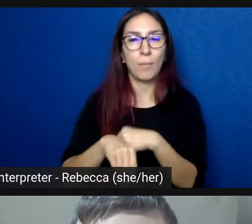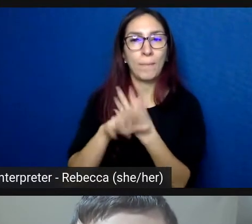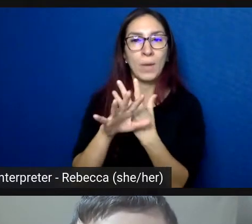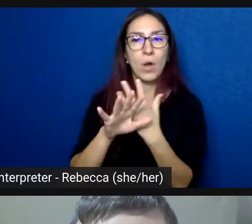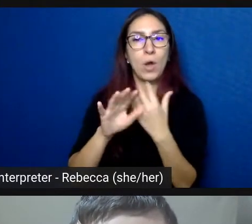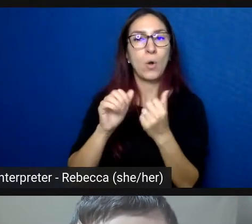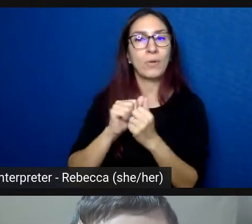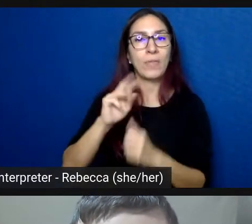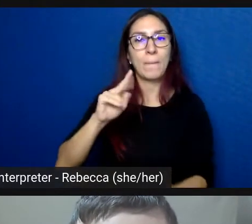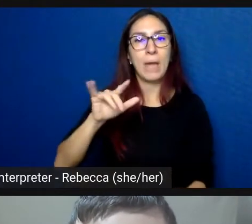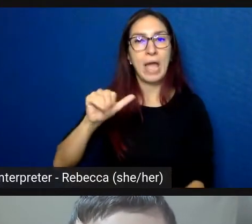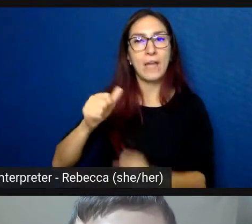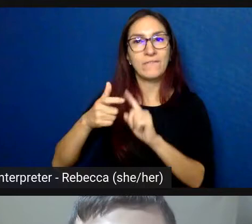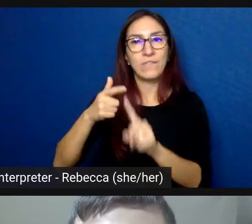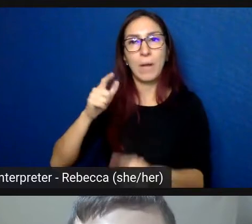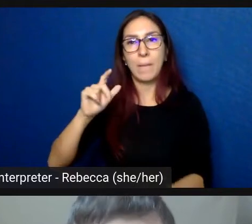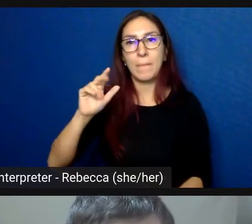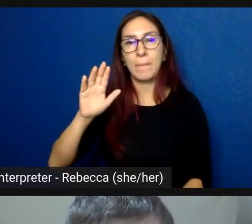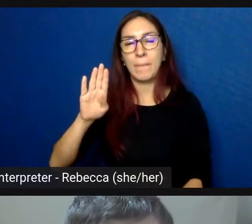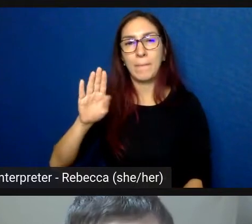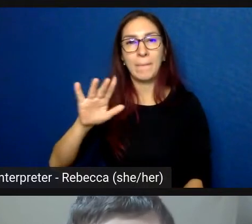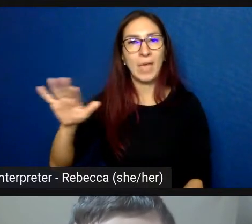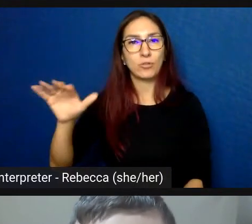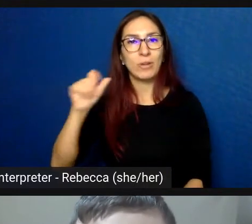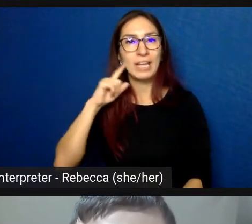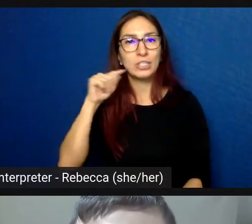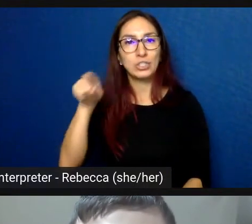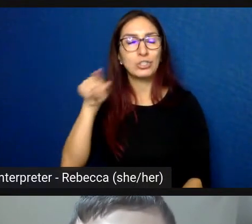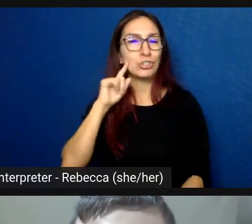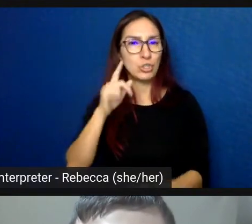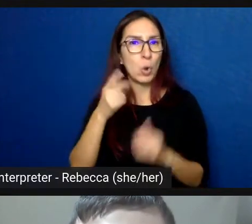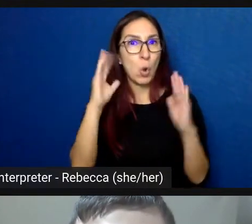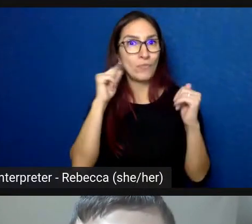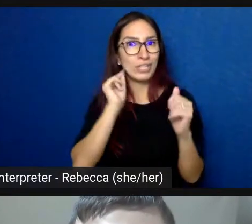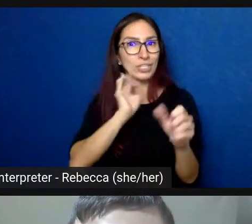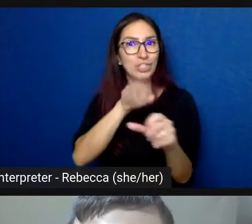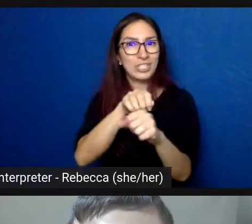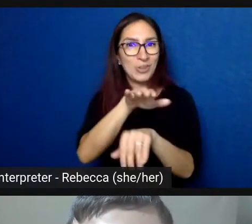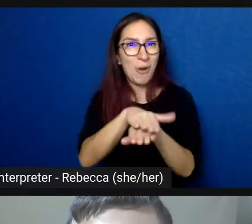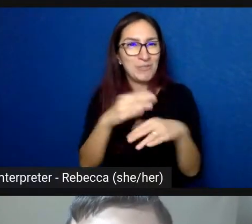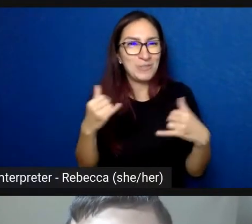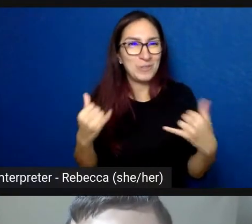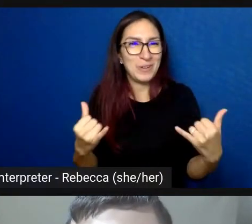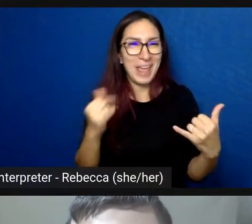hopefully, she is following this stream, if you are, Maja,